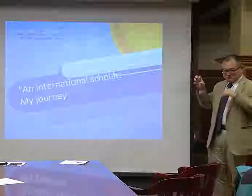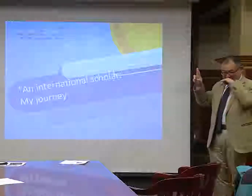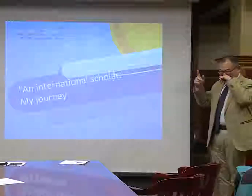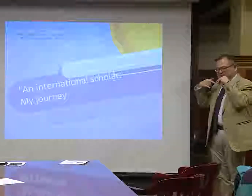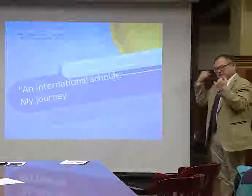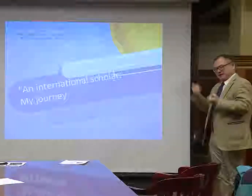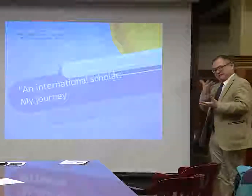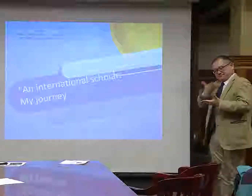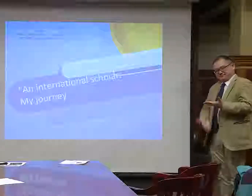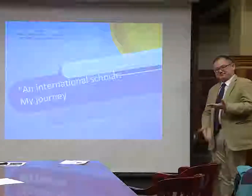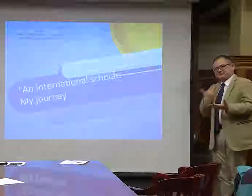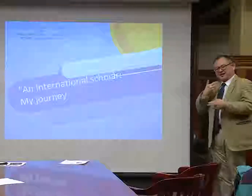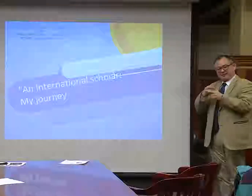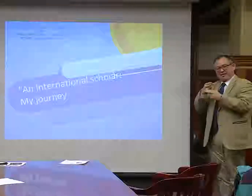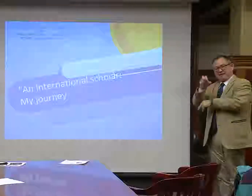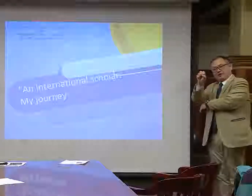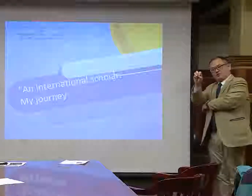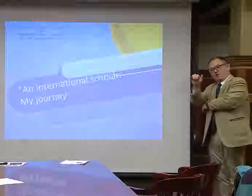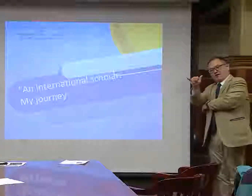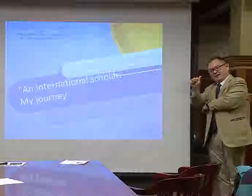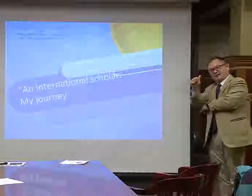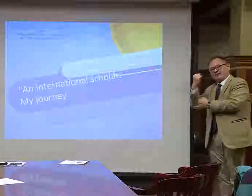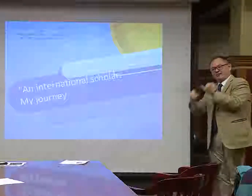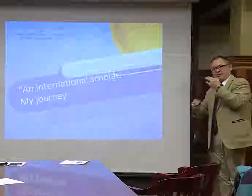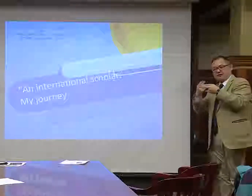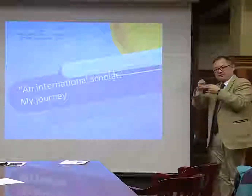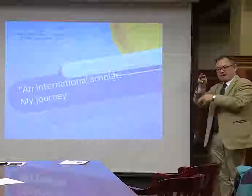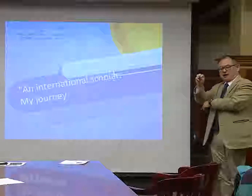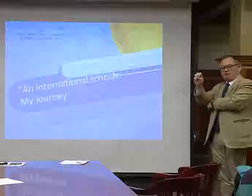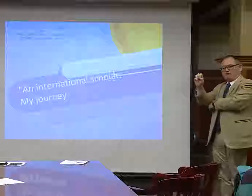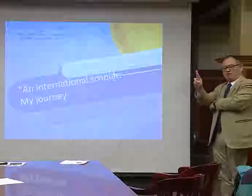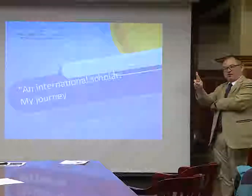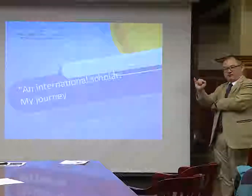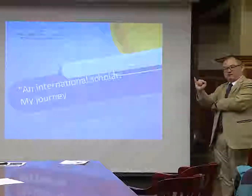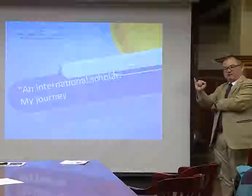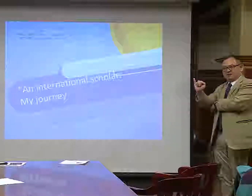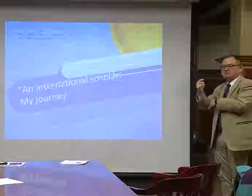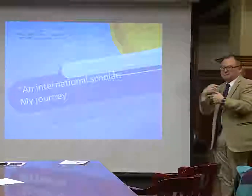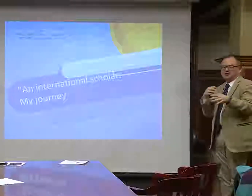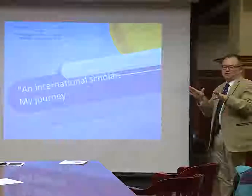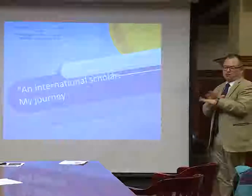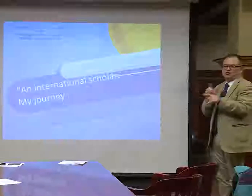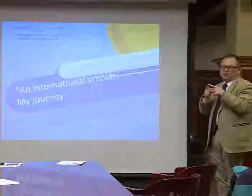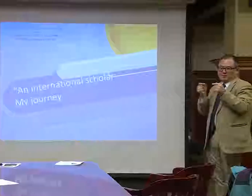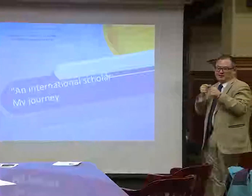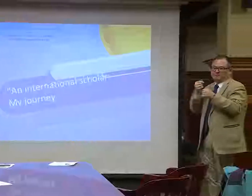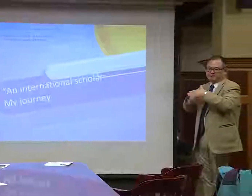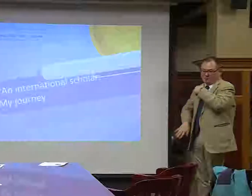Thank you, Peter. My name is Soya Mori.